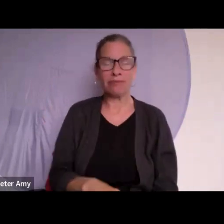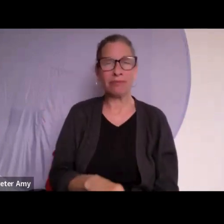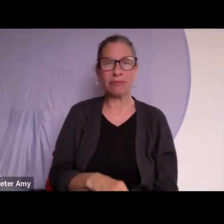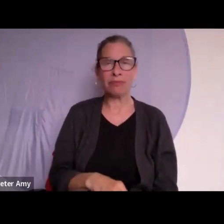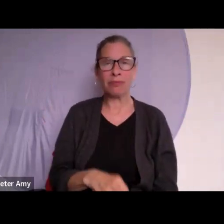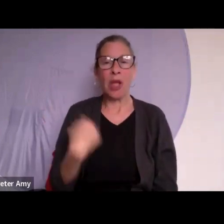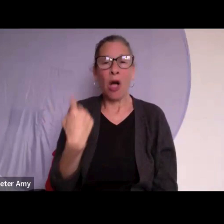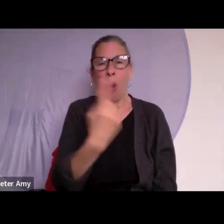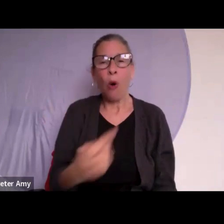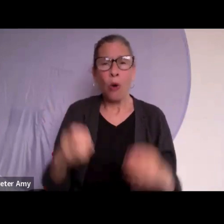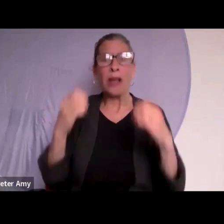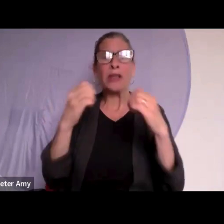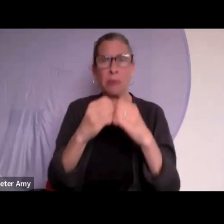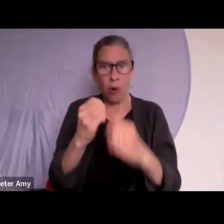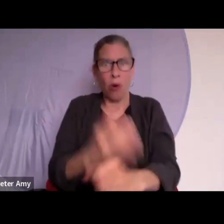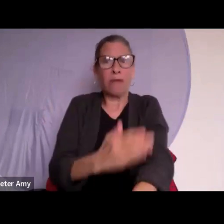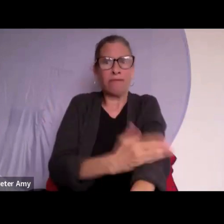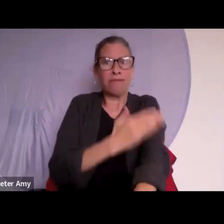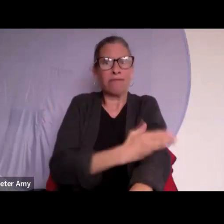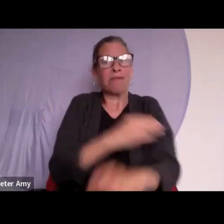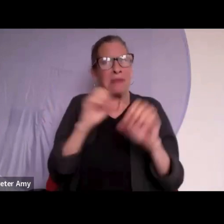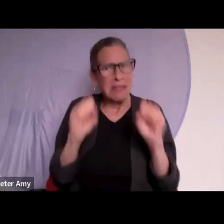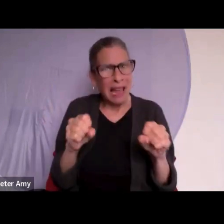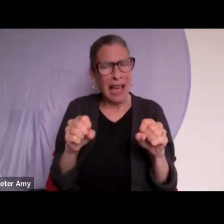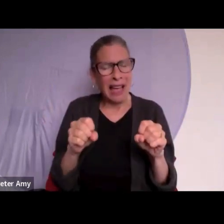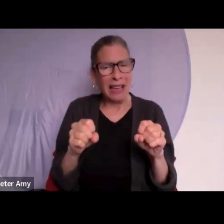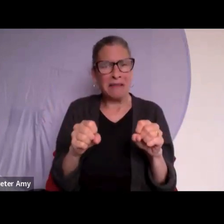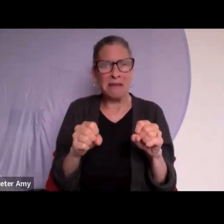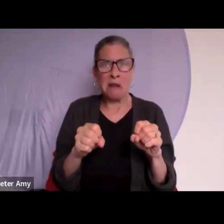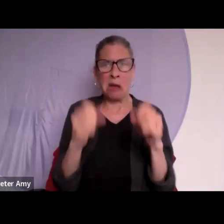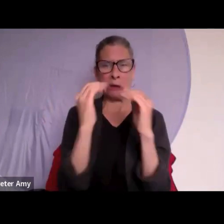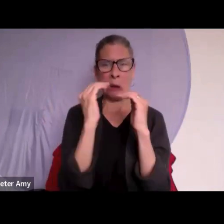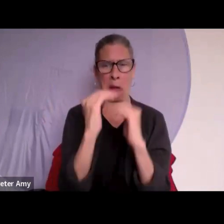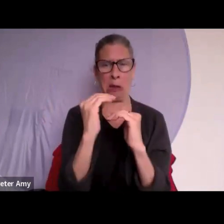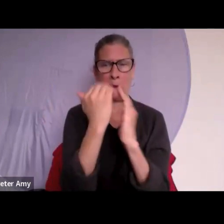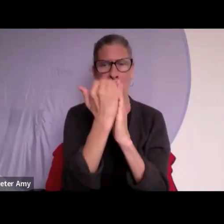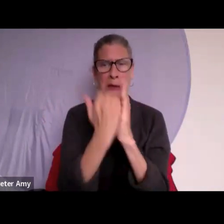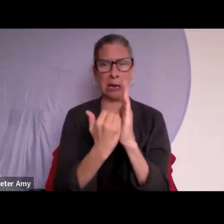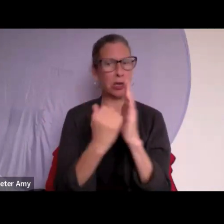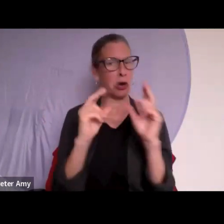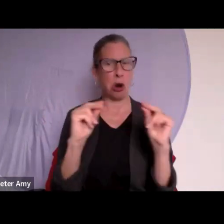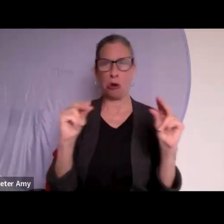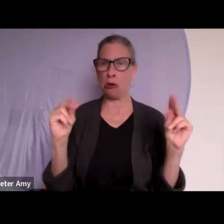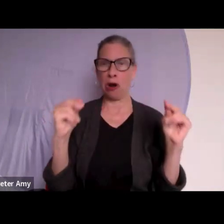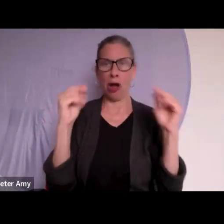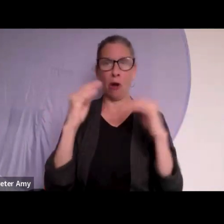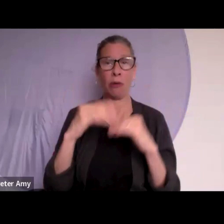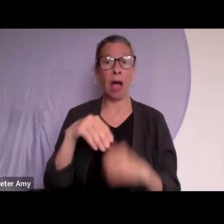more ways to make things accessible. So this is not a finite list. But I mentioned captions, audio description,